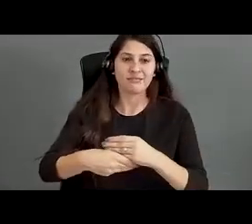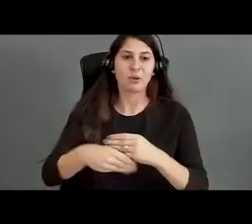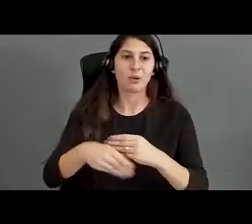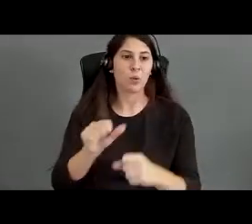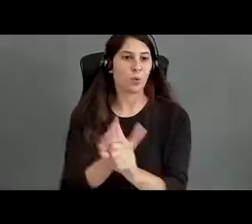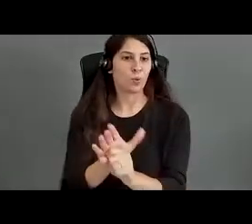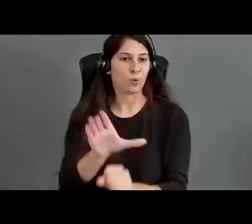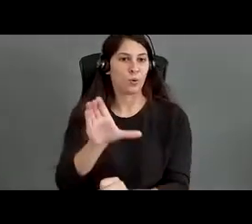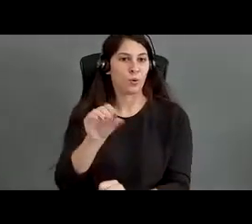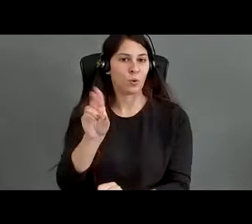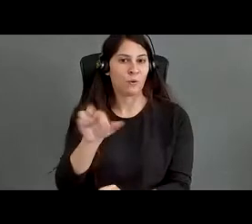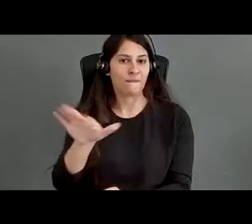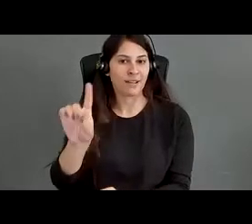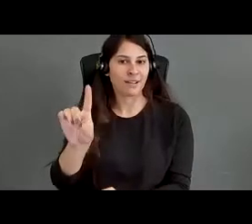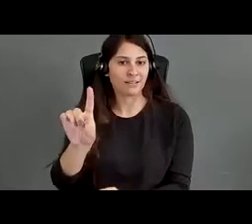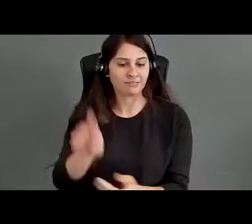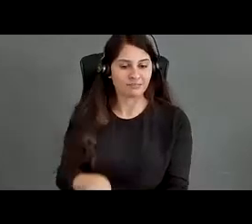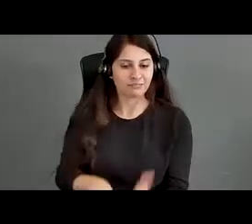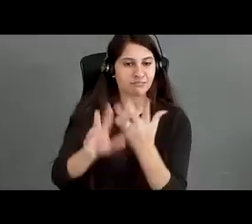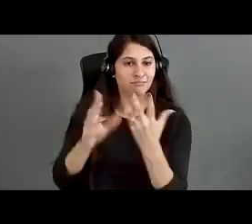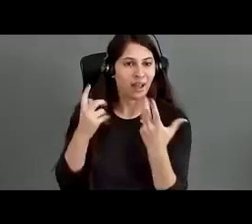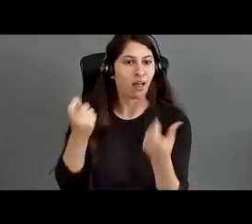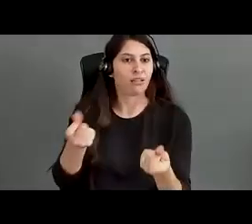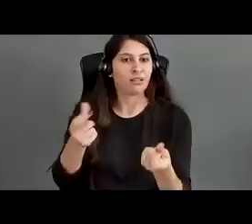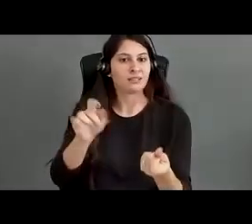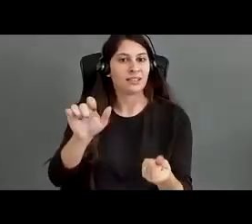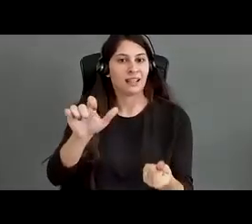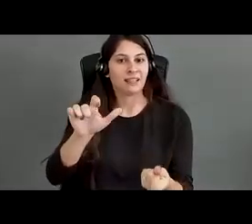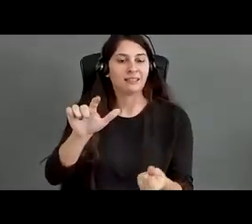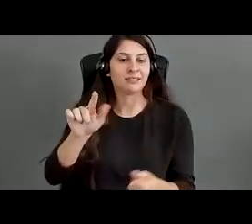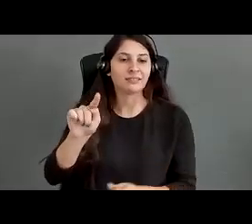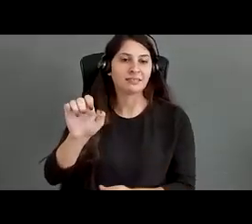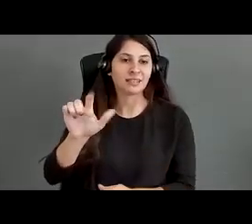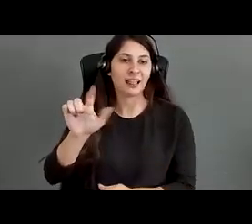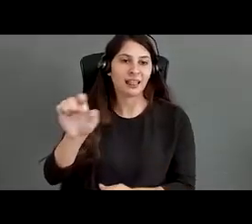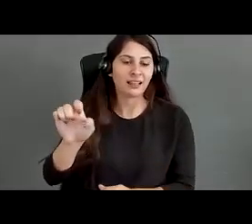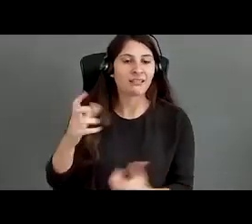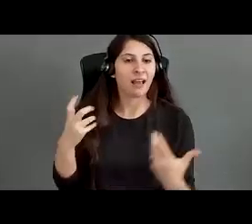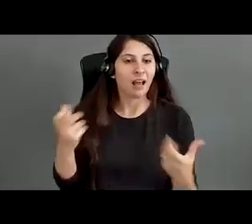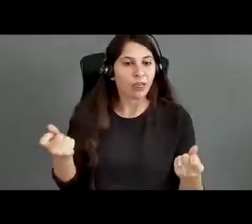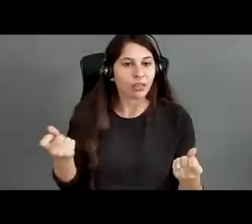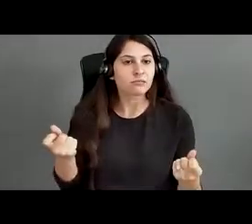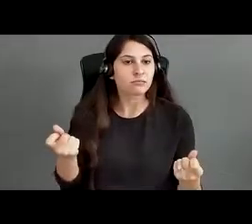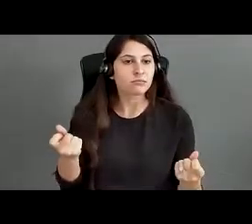tele-health became a thing. It was a thing before but it really became a thing this past year.